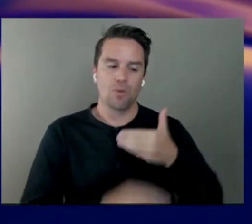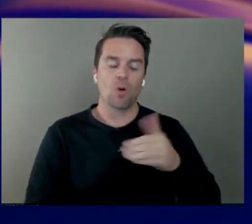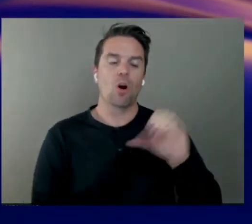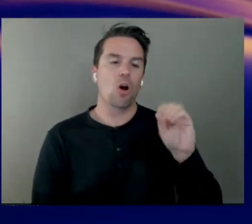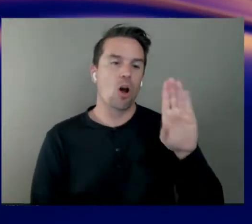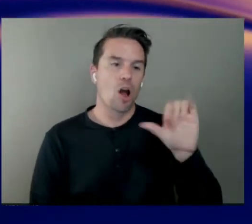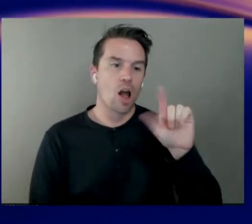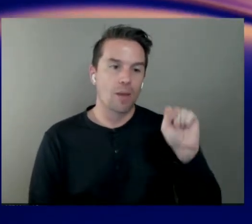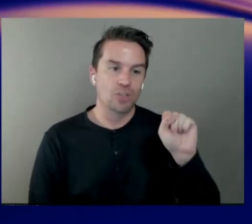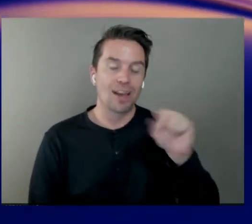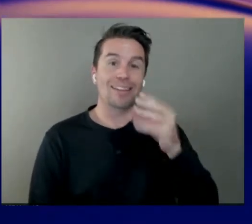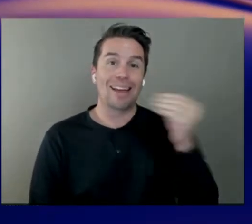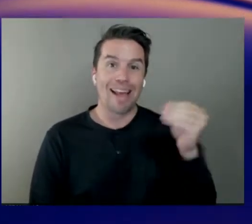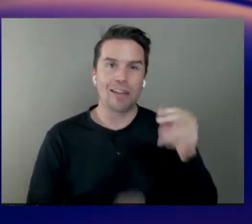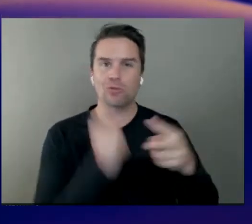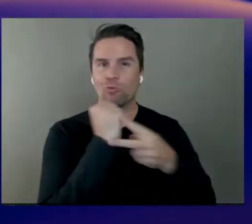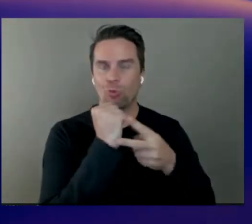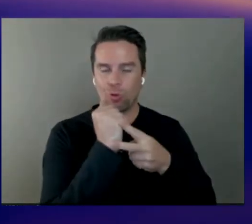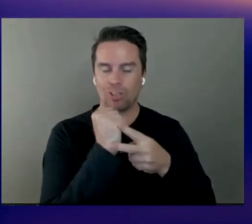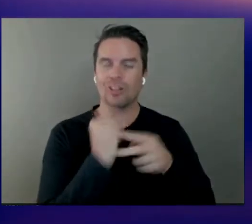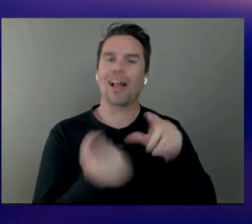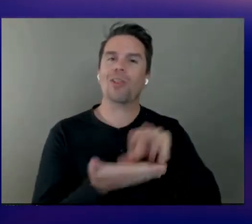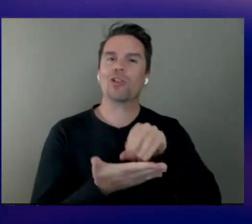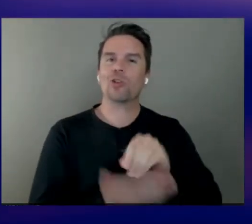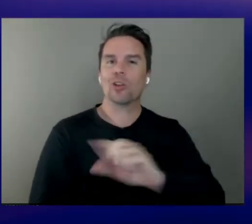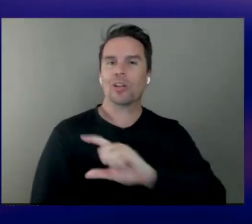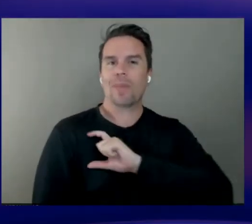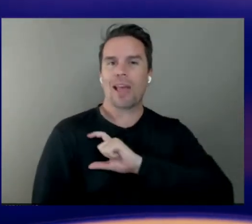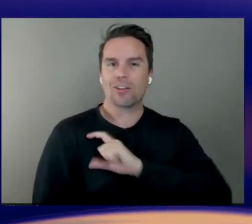And these learning badges are, they're really designed